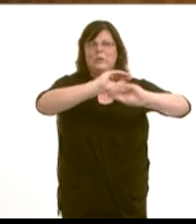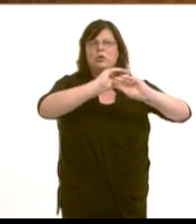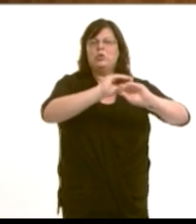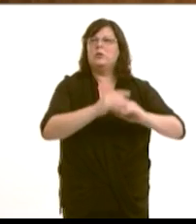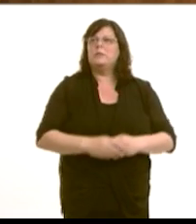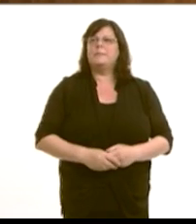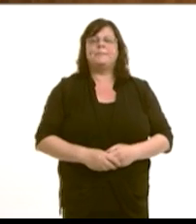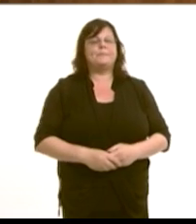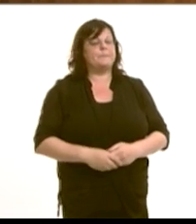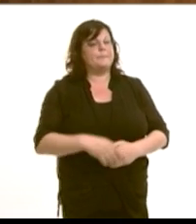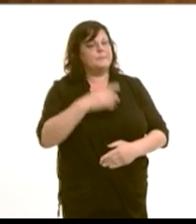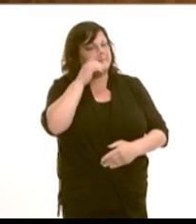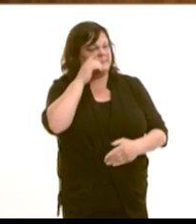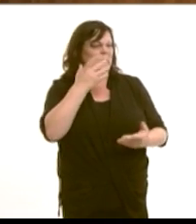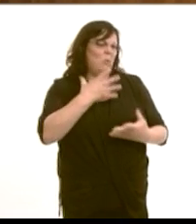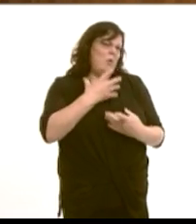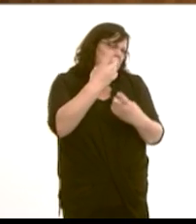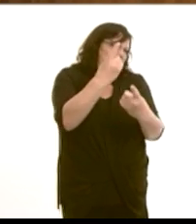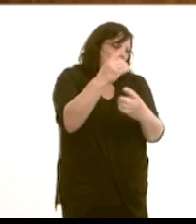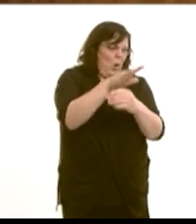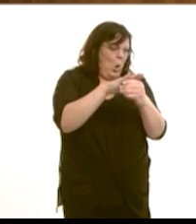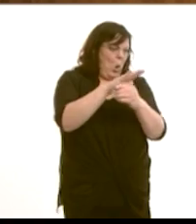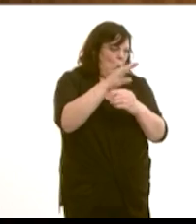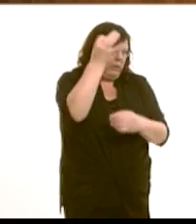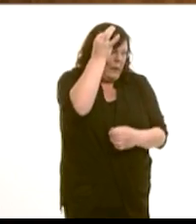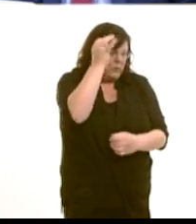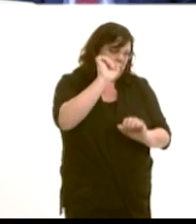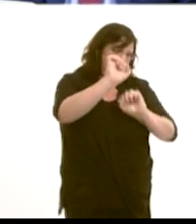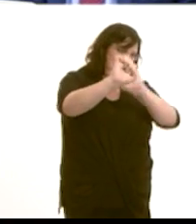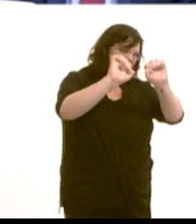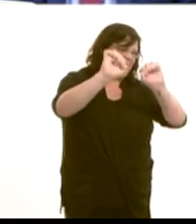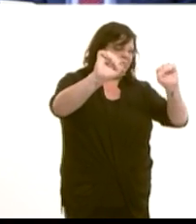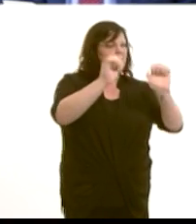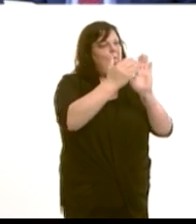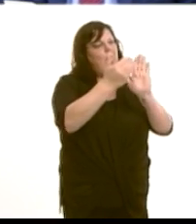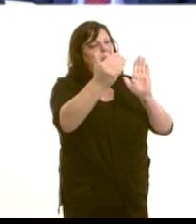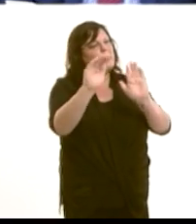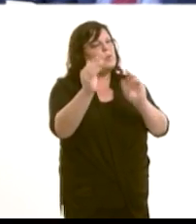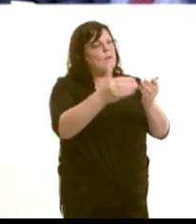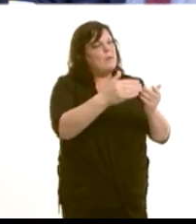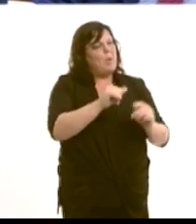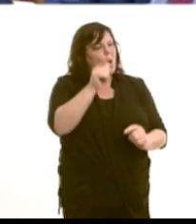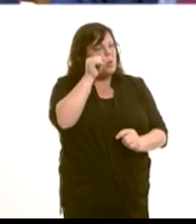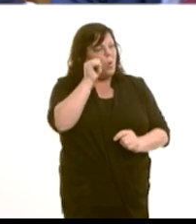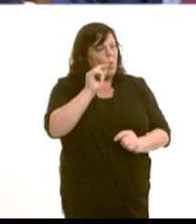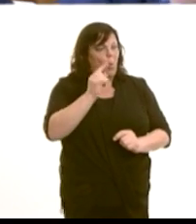Carwyn Jones: It is a matter, of course, for local authorities as to how they organise their library services, though I am aware that one of the libraries that will receive